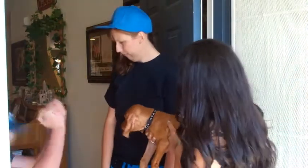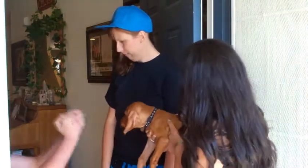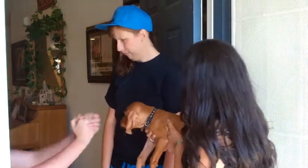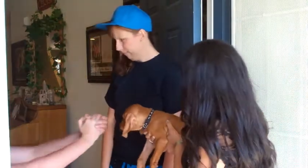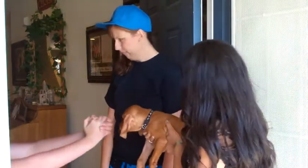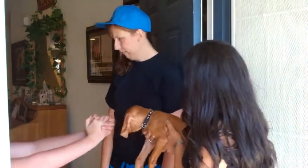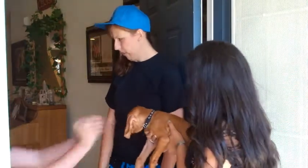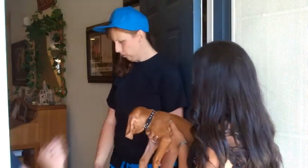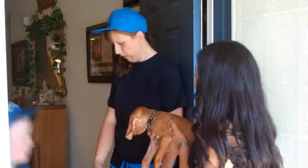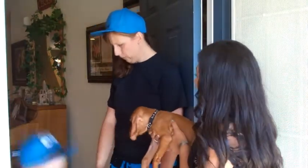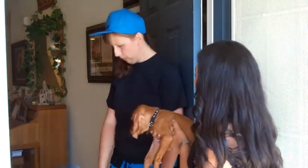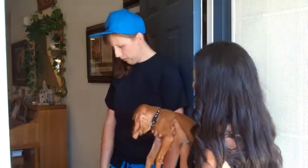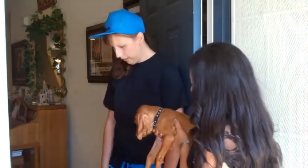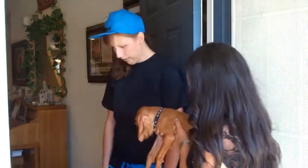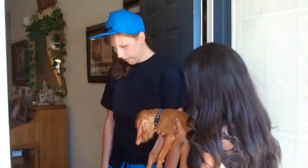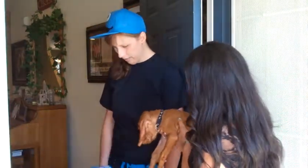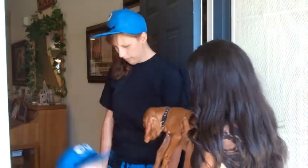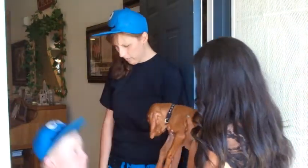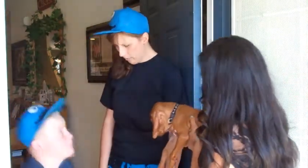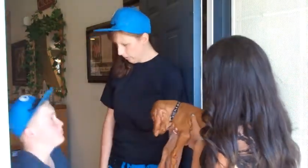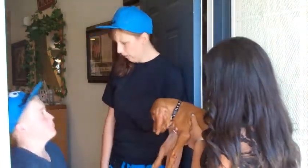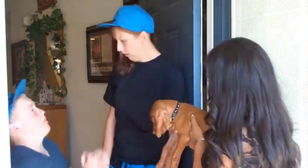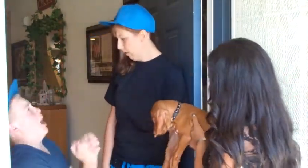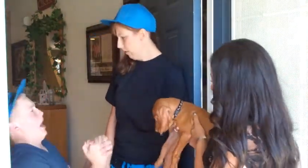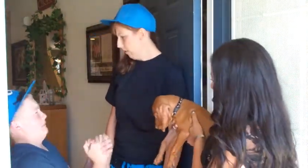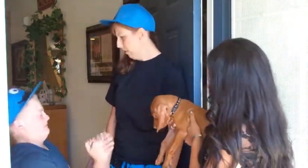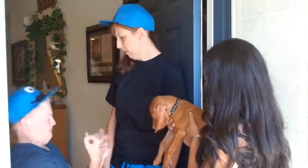Before you came into me life Me missed you so bad